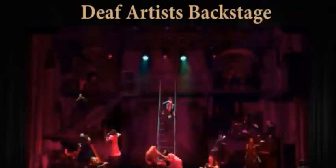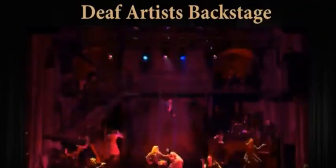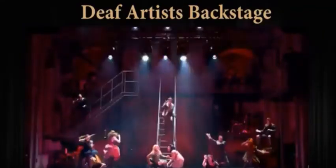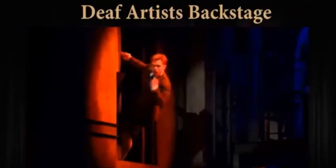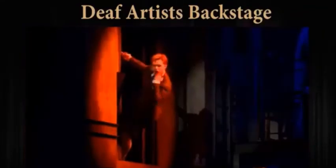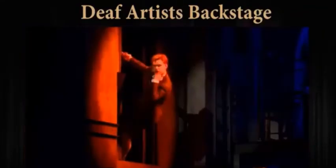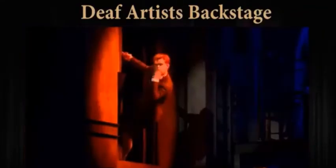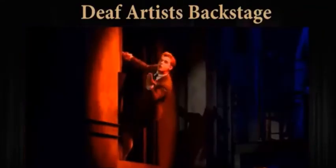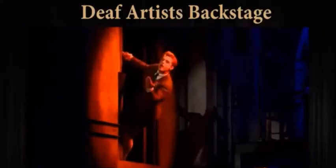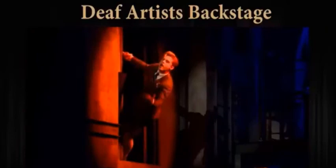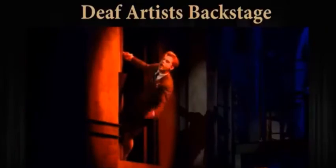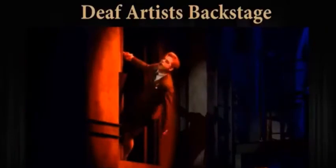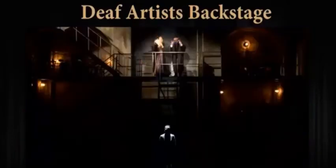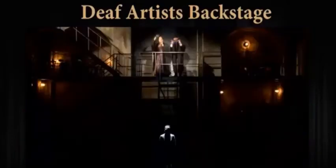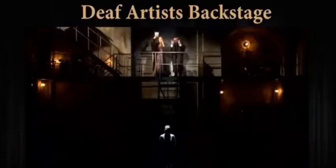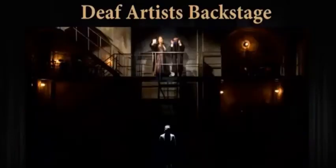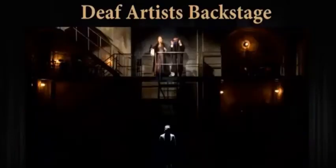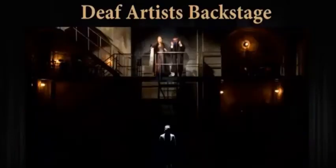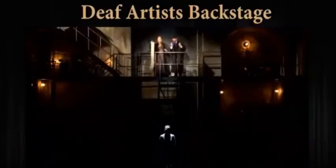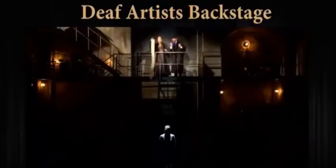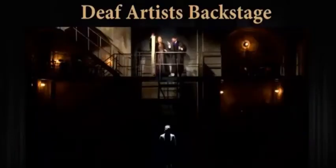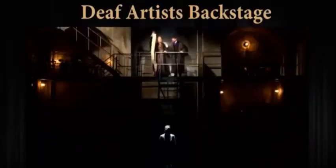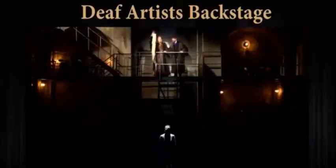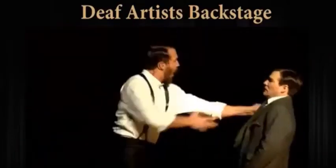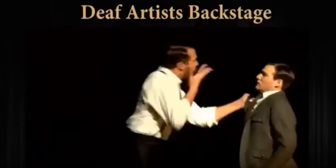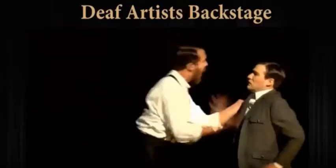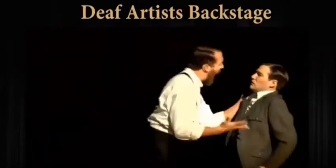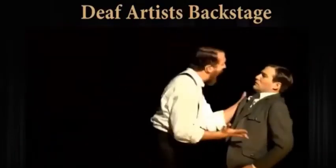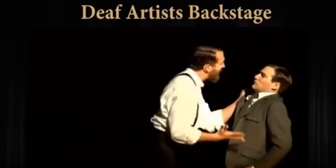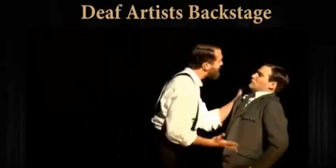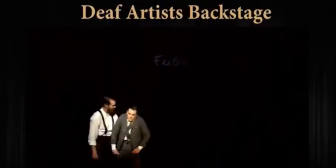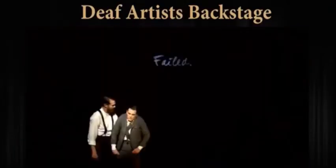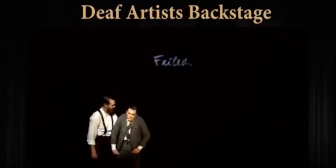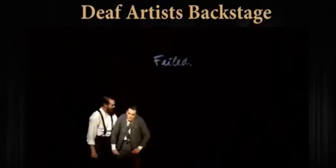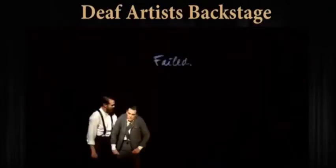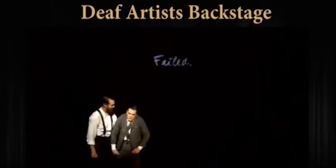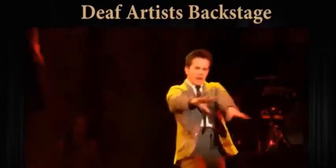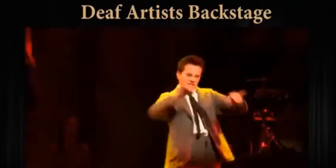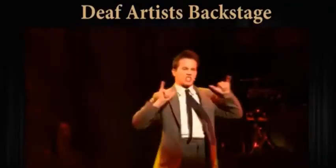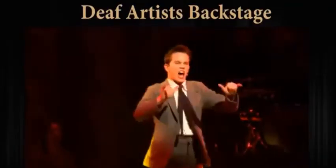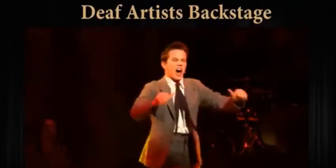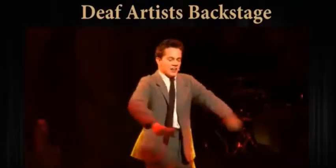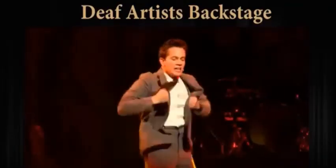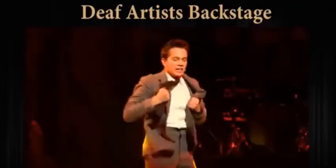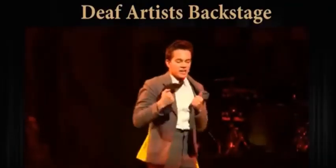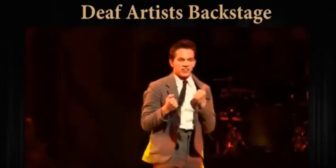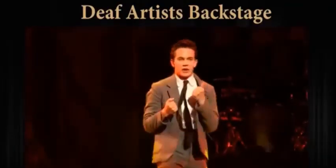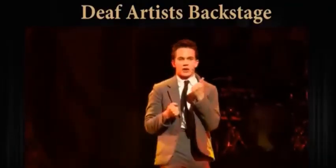("Bitch of Living" & "Touch Me")